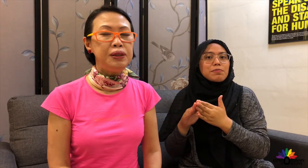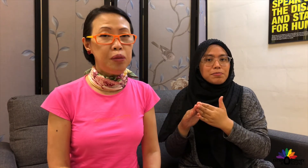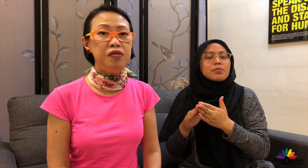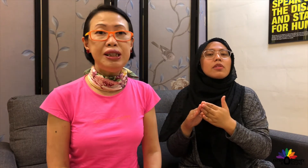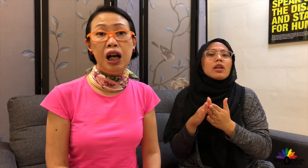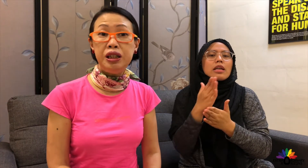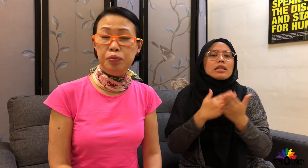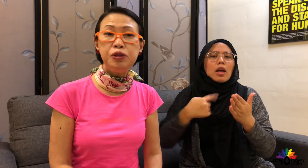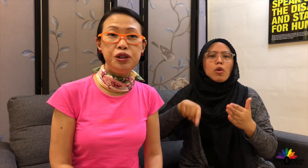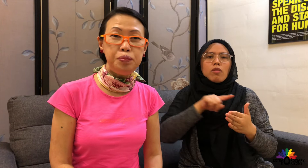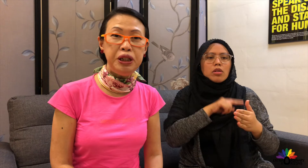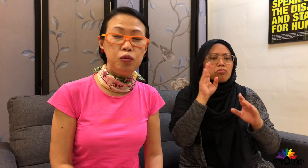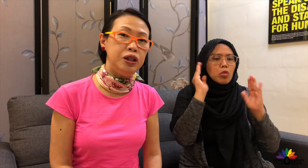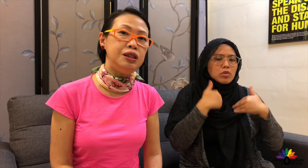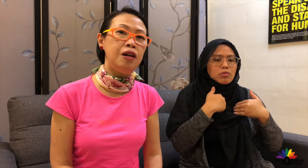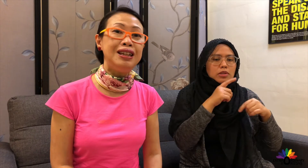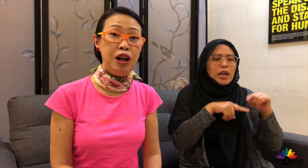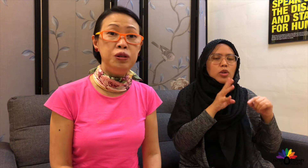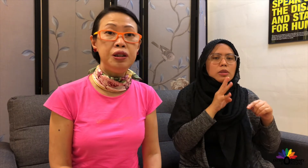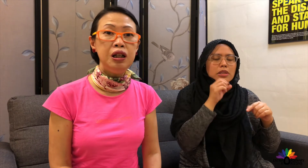Some of us are unable to speak words out loud,